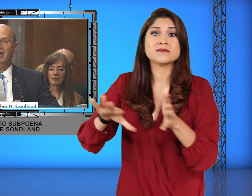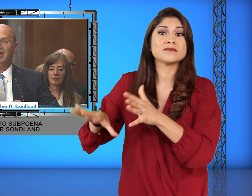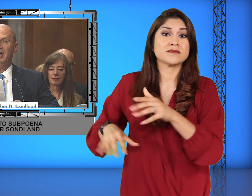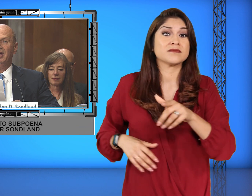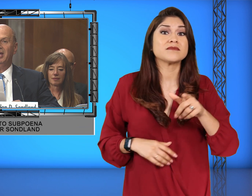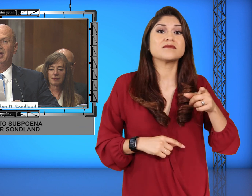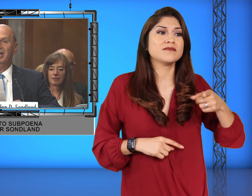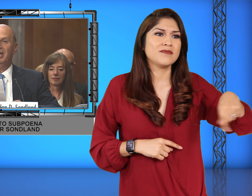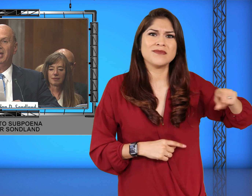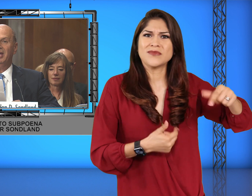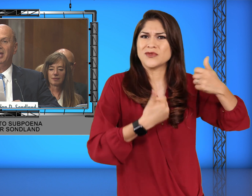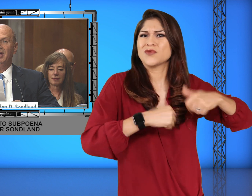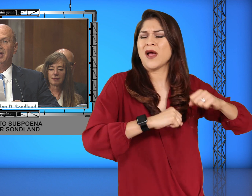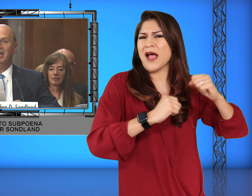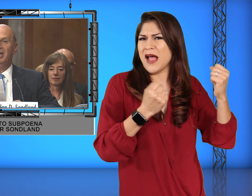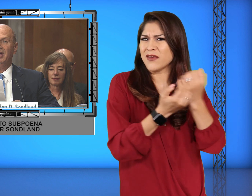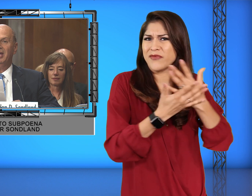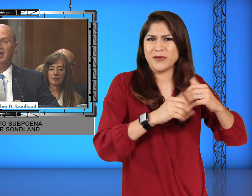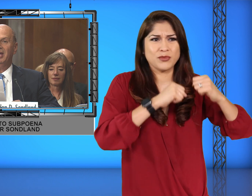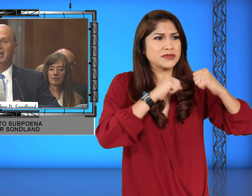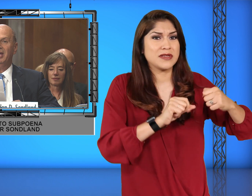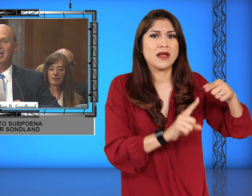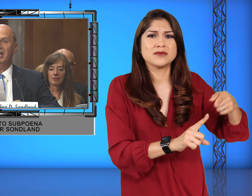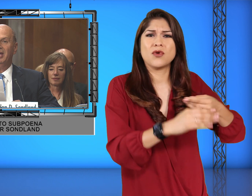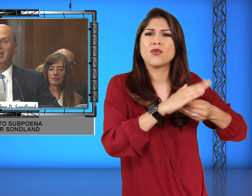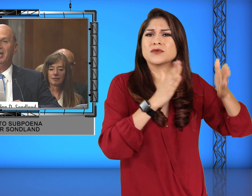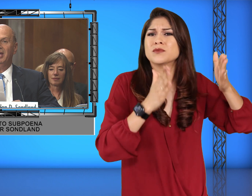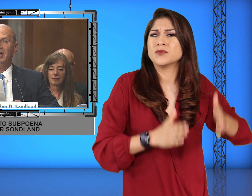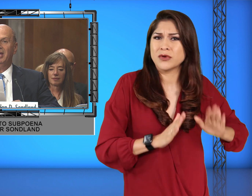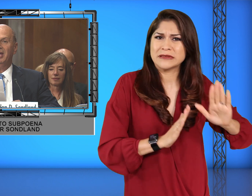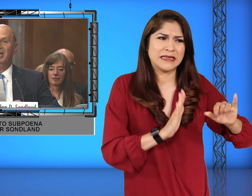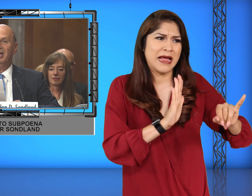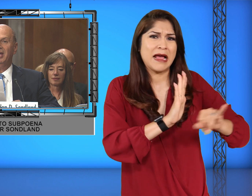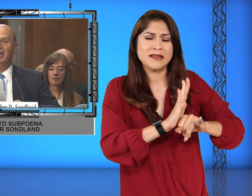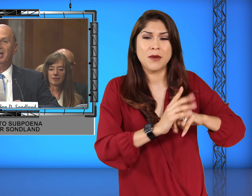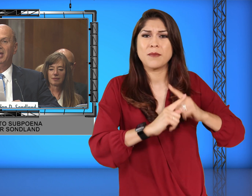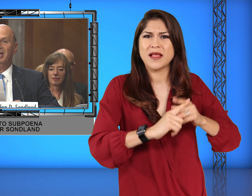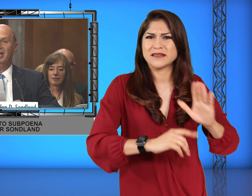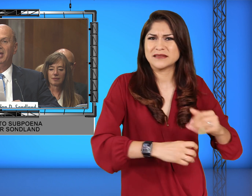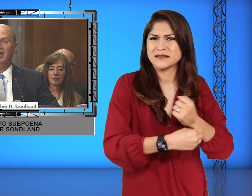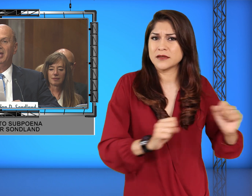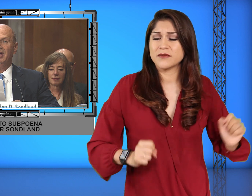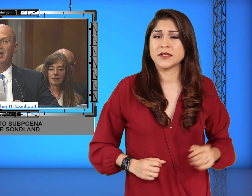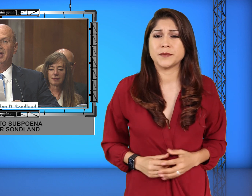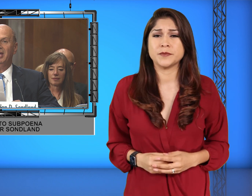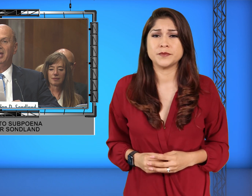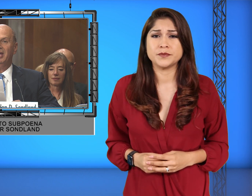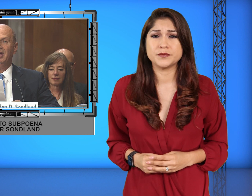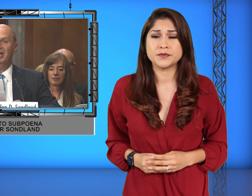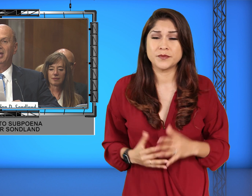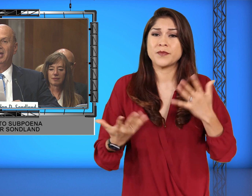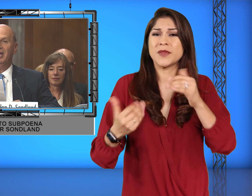Meanwhile, extreme measures are being considered to protect the identity and safety of the whistleblower.